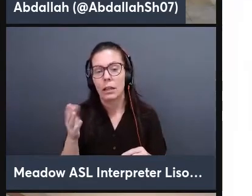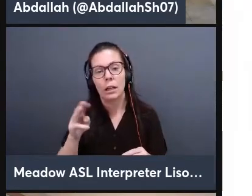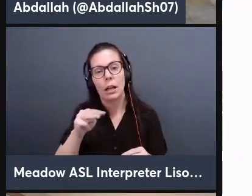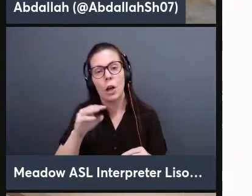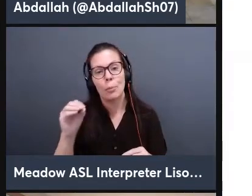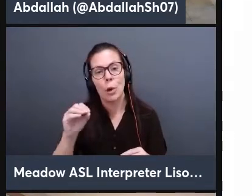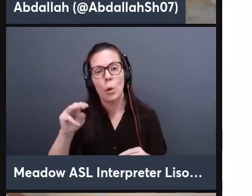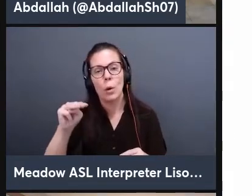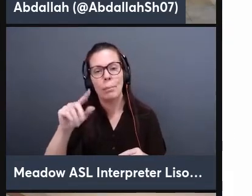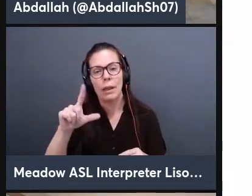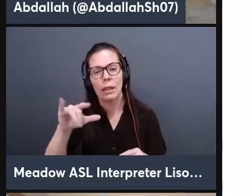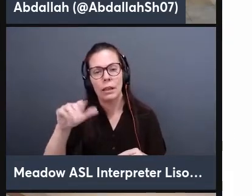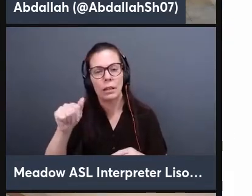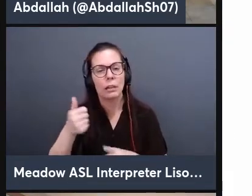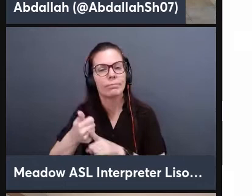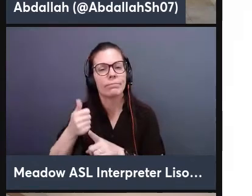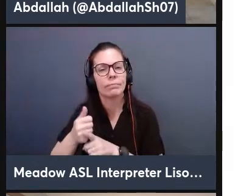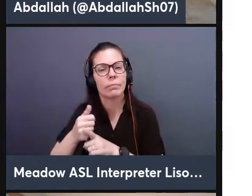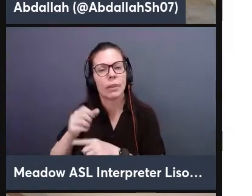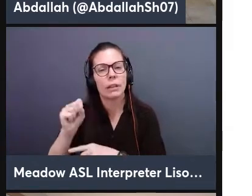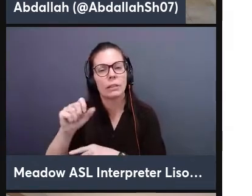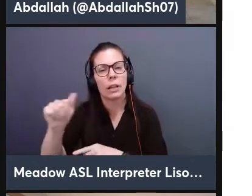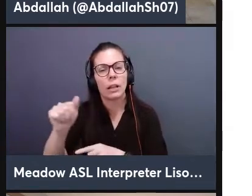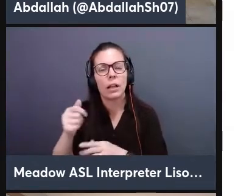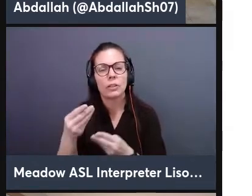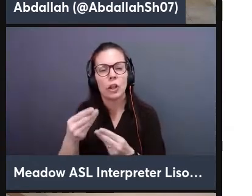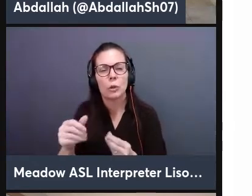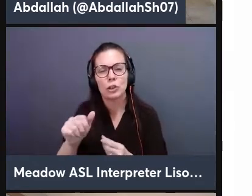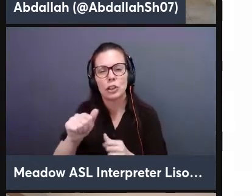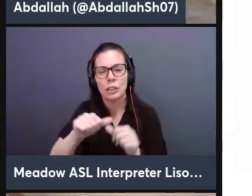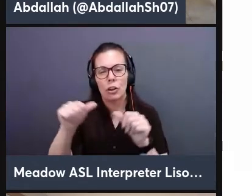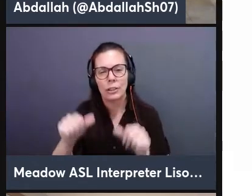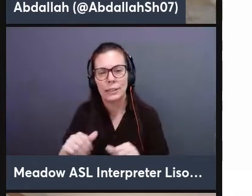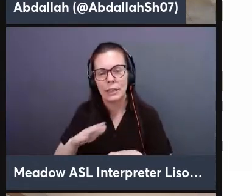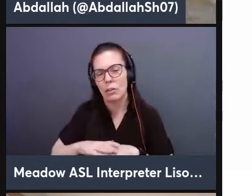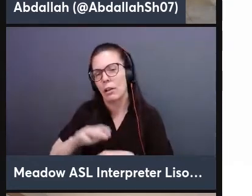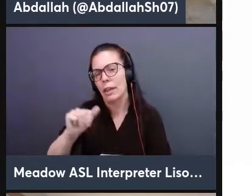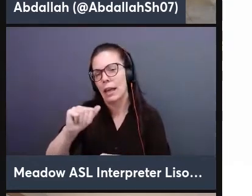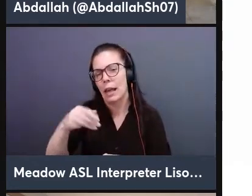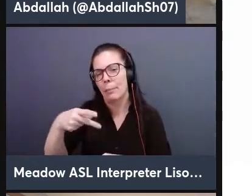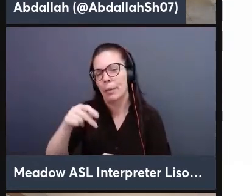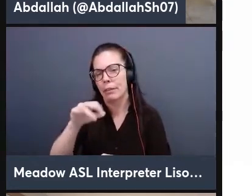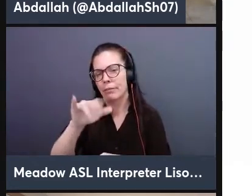who's a solution architect on the Amplify Flutter team has created the sample app for us,